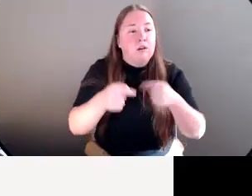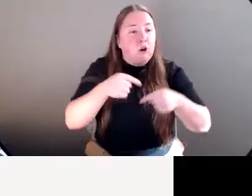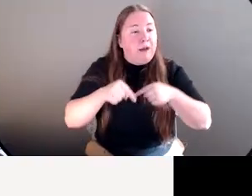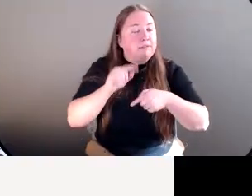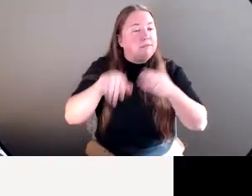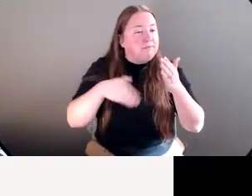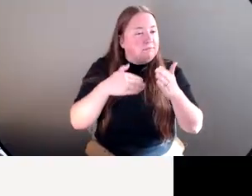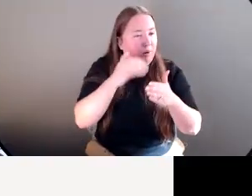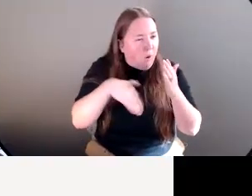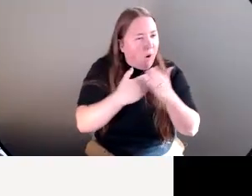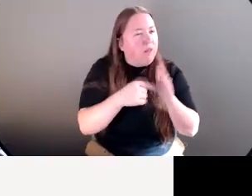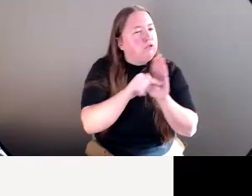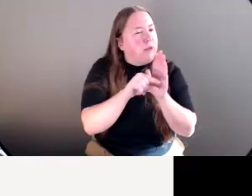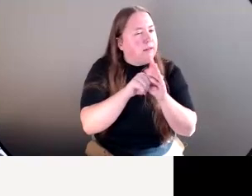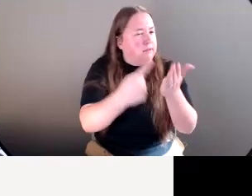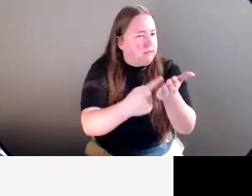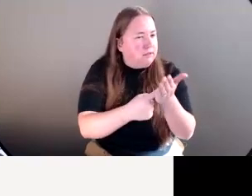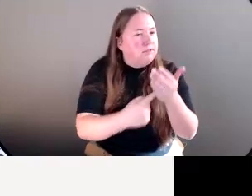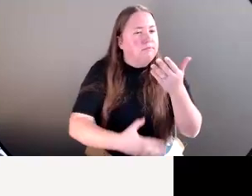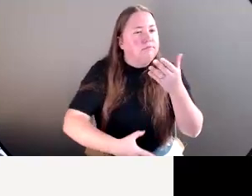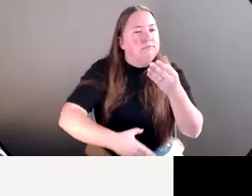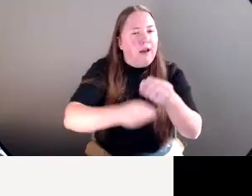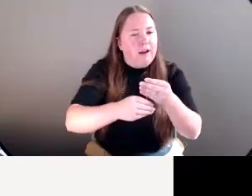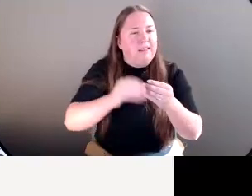and add the graded checkpoints to them as well.